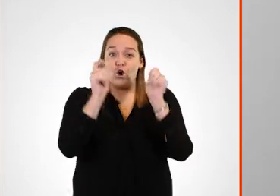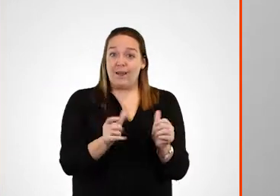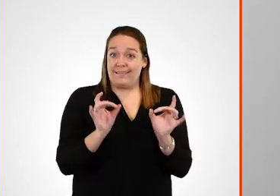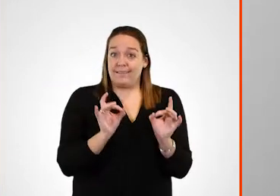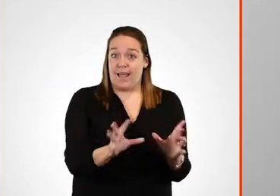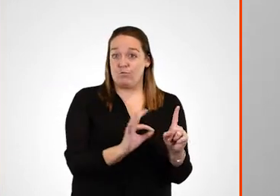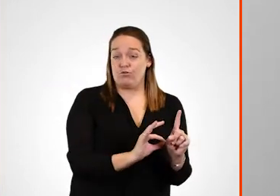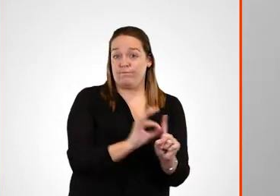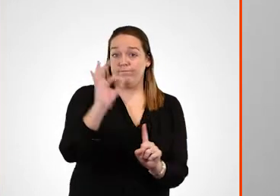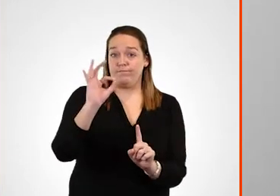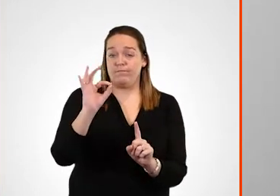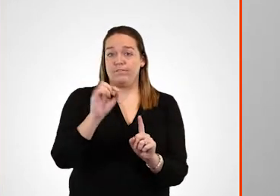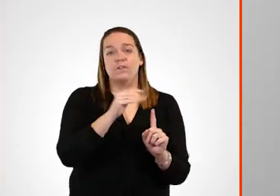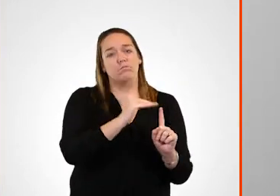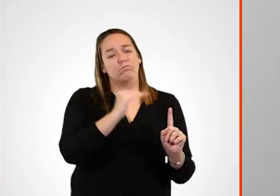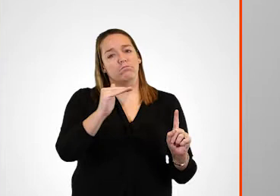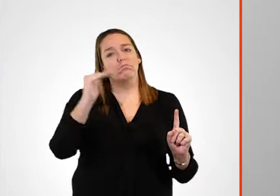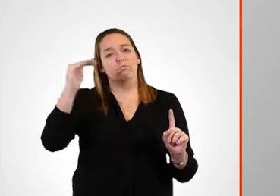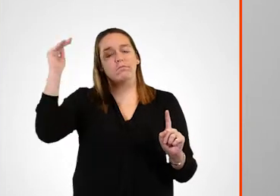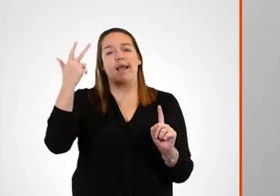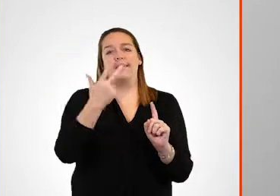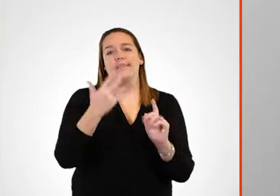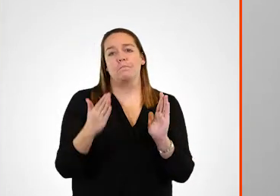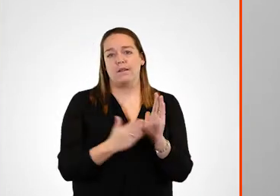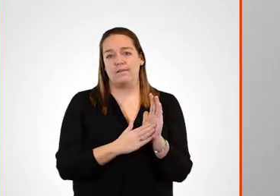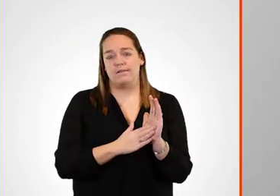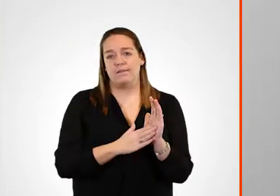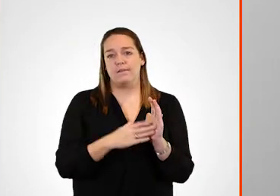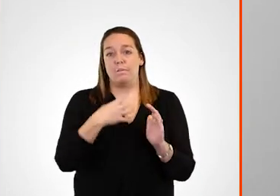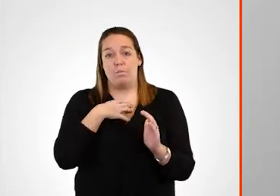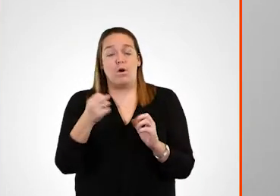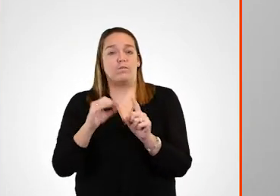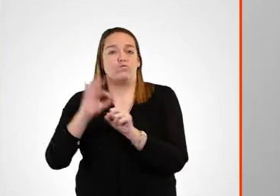and then for the course of 18 months further improvements.